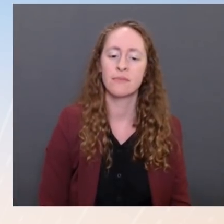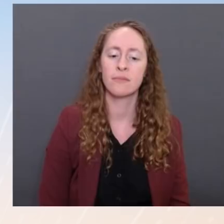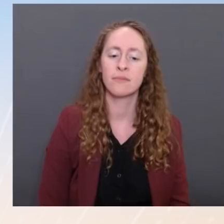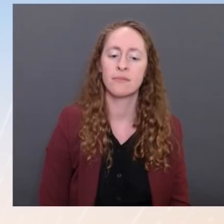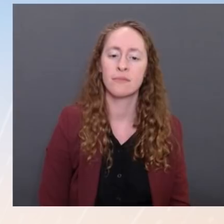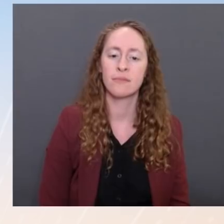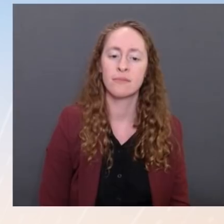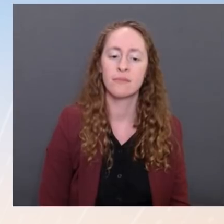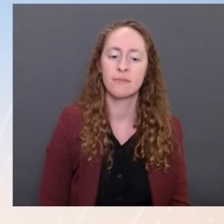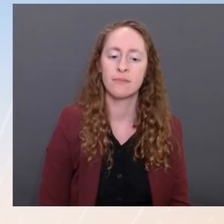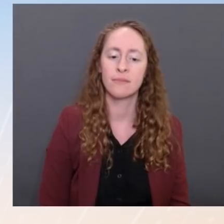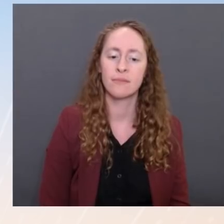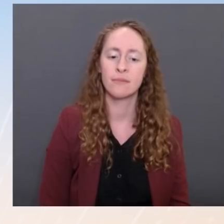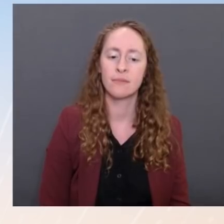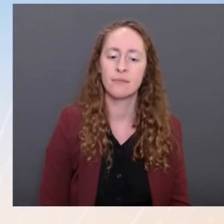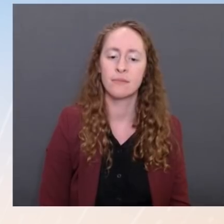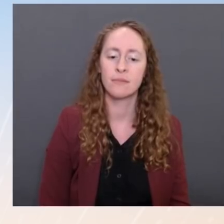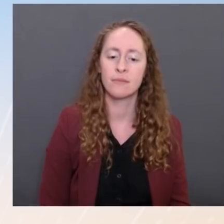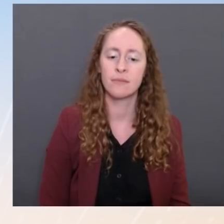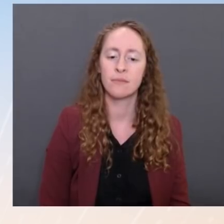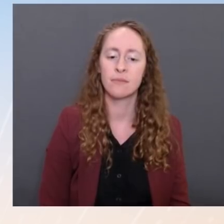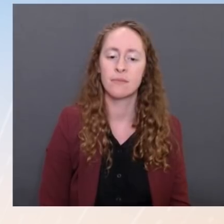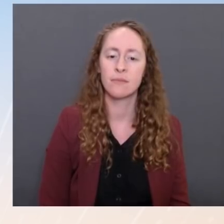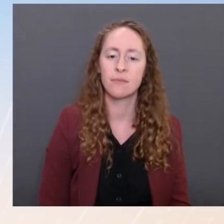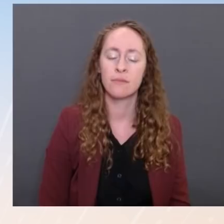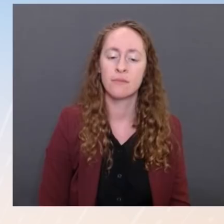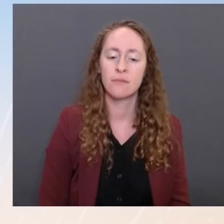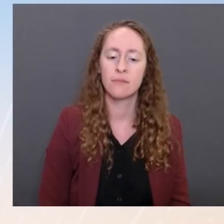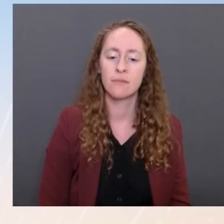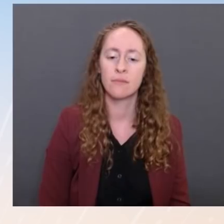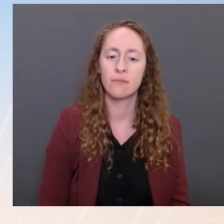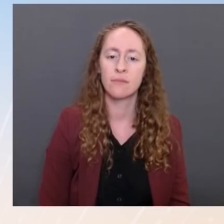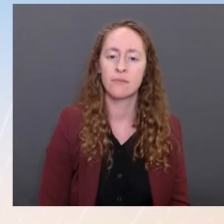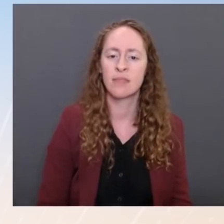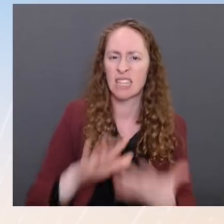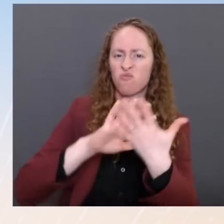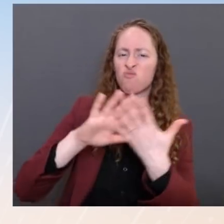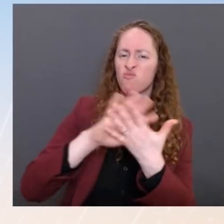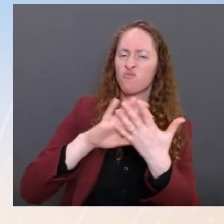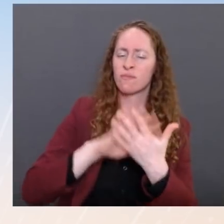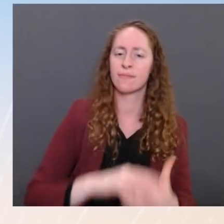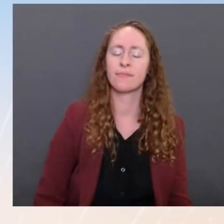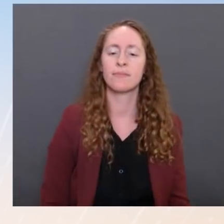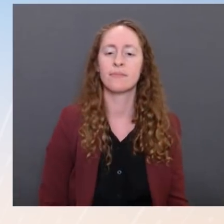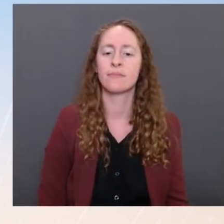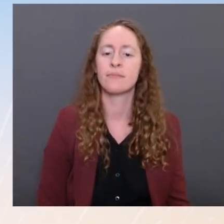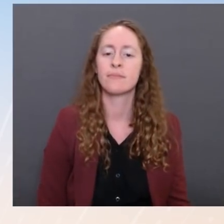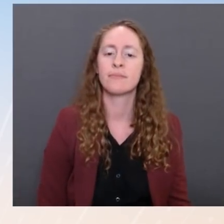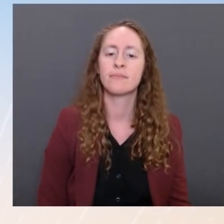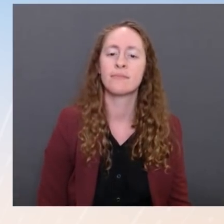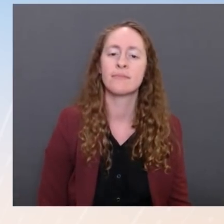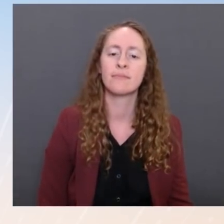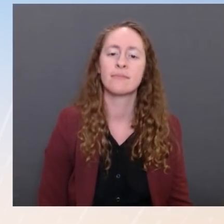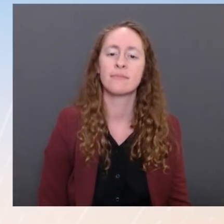one is the Ukraine war, the other is COVID-19? Ms. Psaki: Well, we continue to remain in close touch with India about,